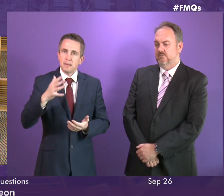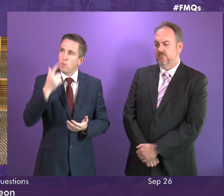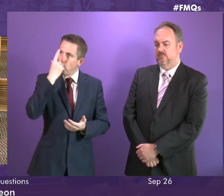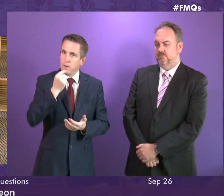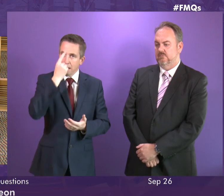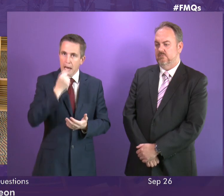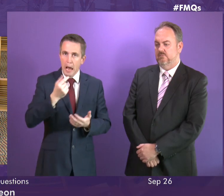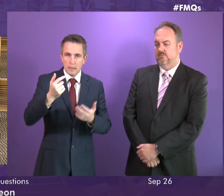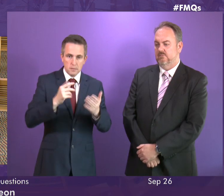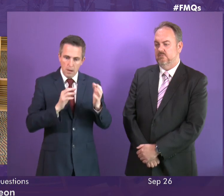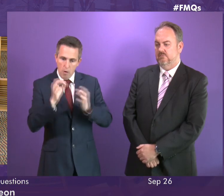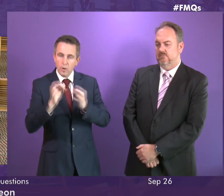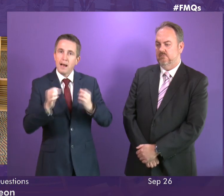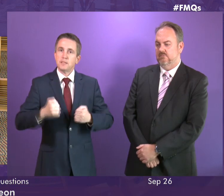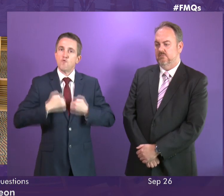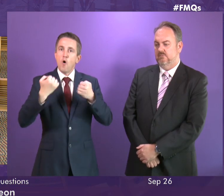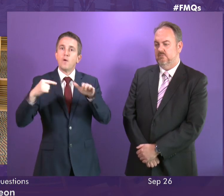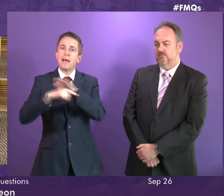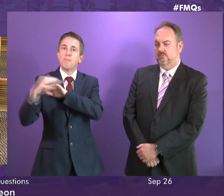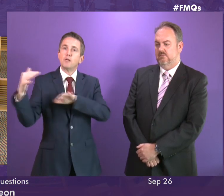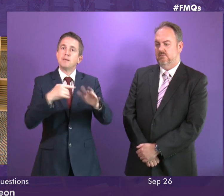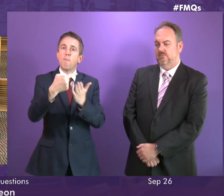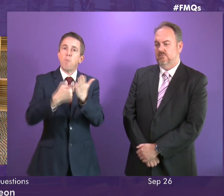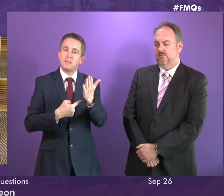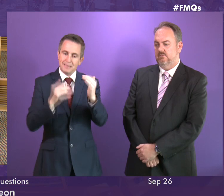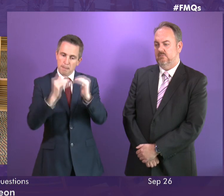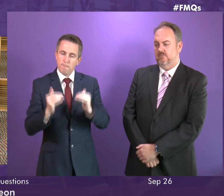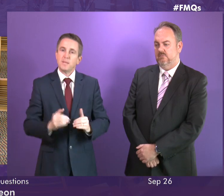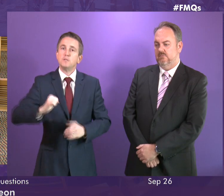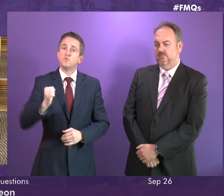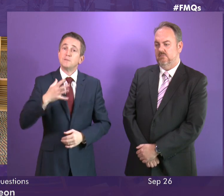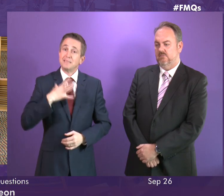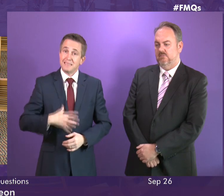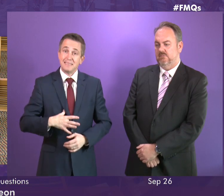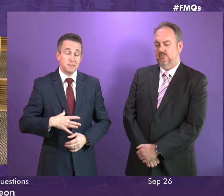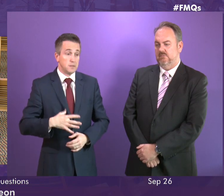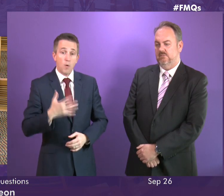have the ability to tailor our immigration policy to suit our needs. I hope that all